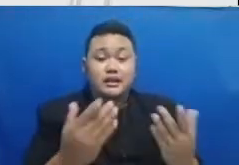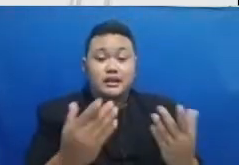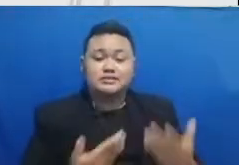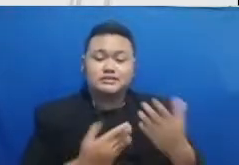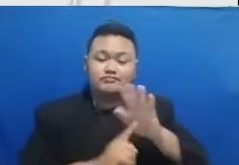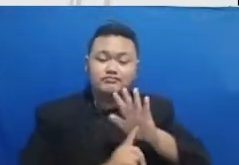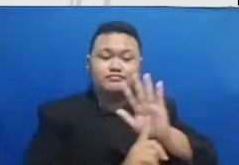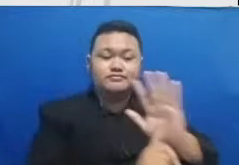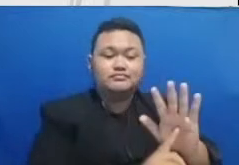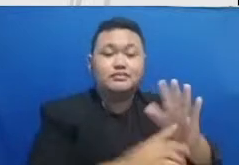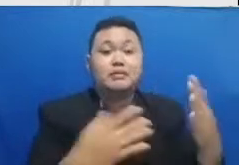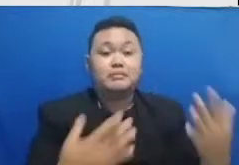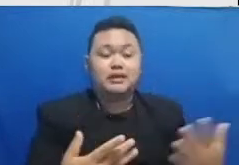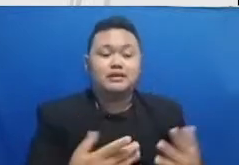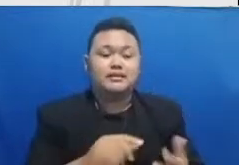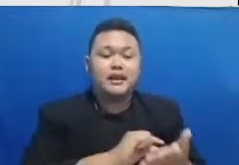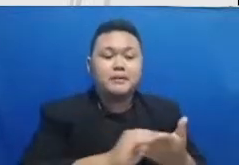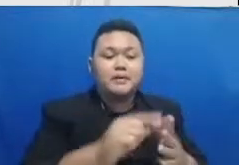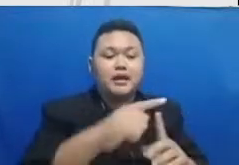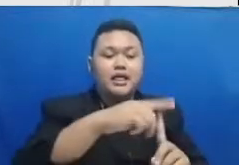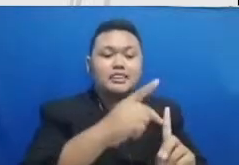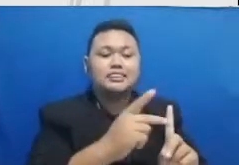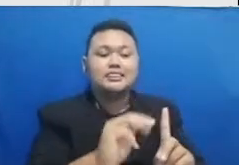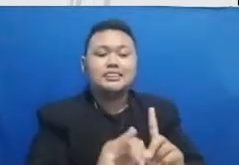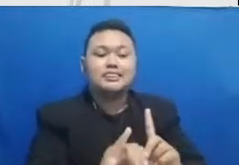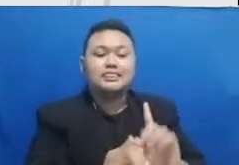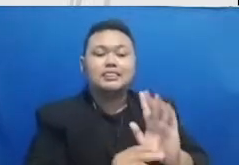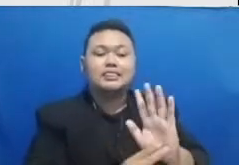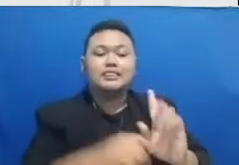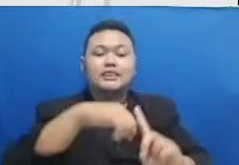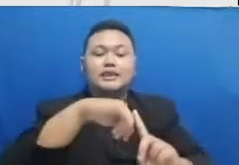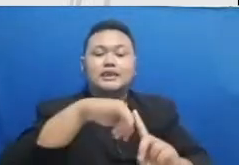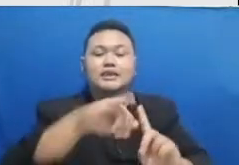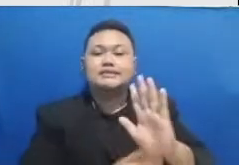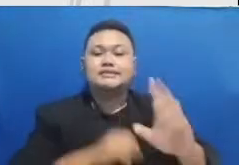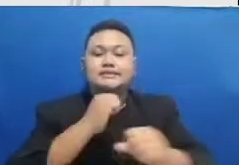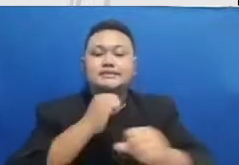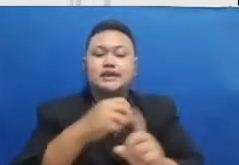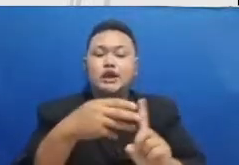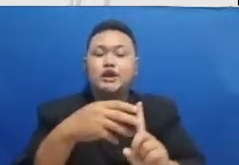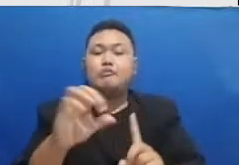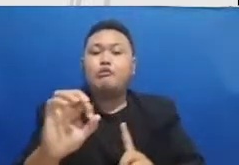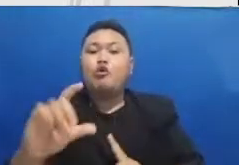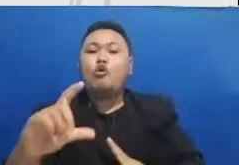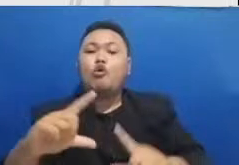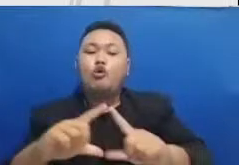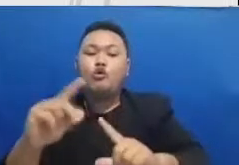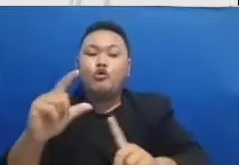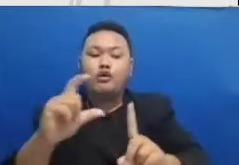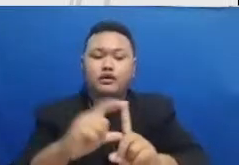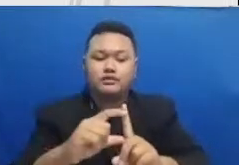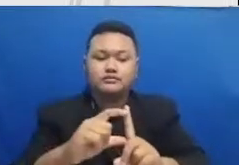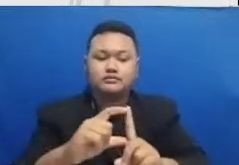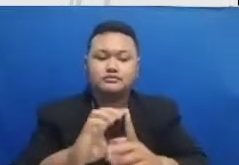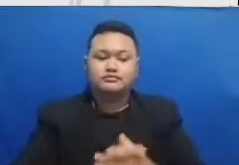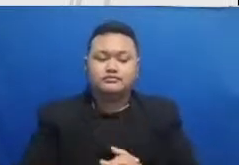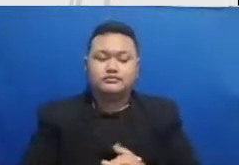board application which we will make Christian Jamboree sadlah Google Jamboree aba some of the fathers